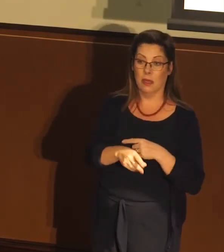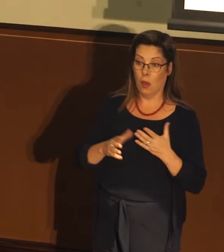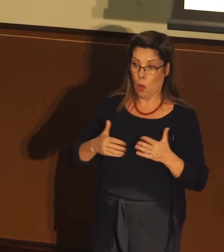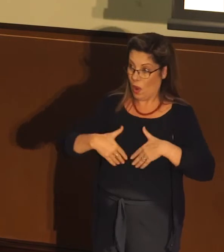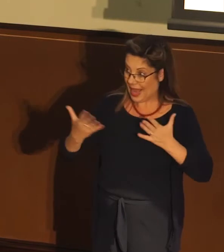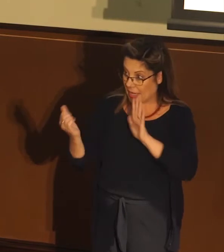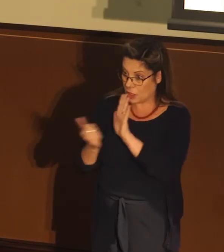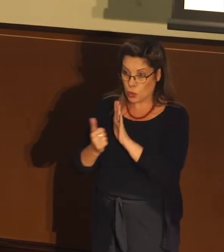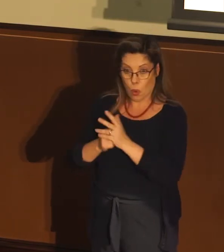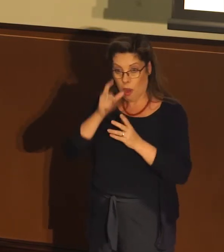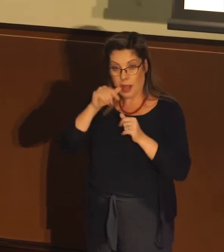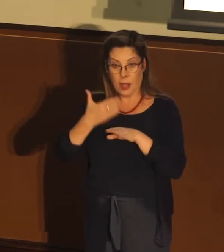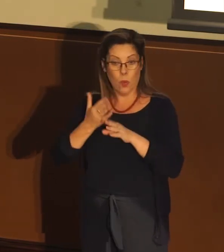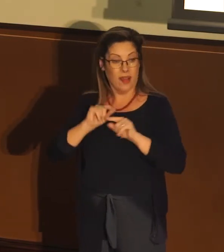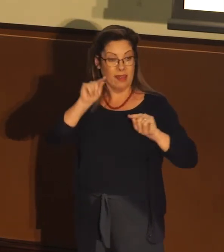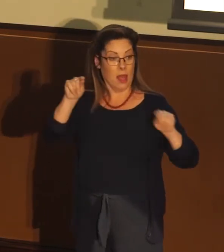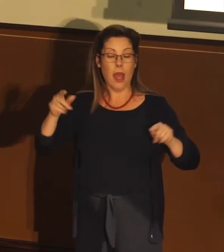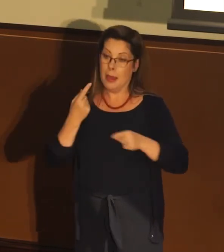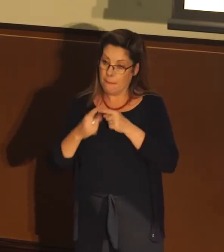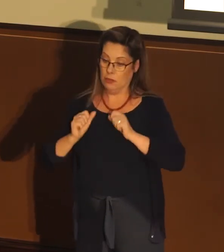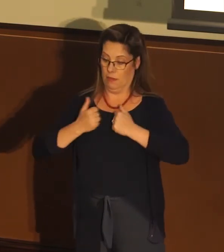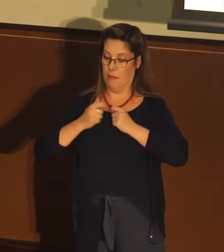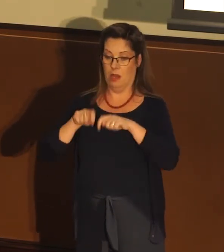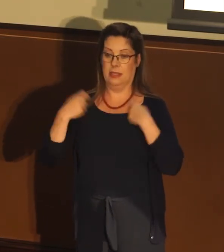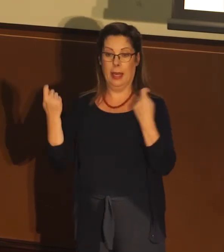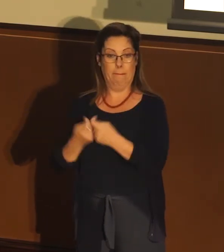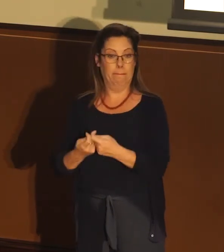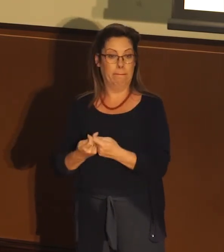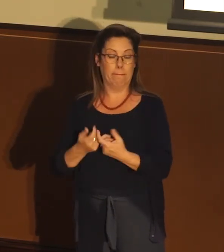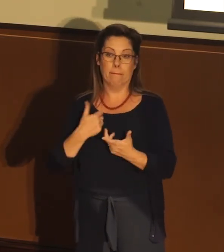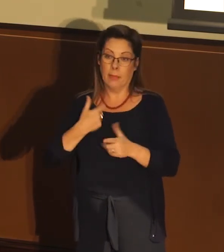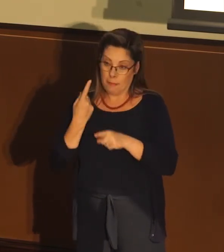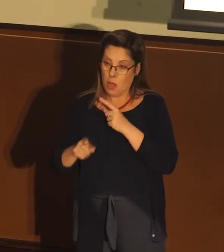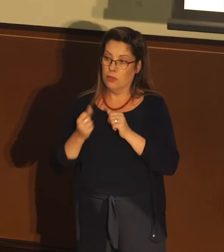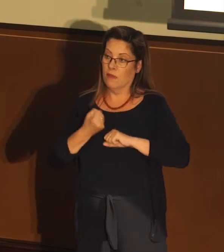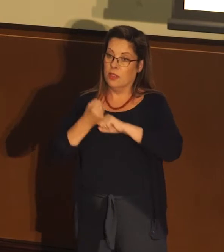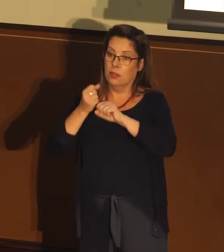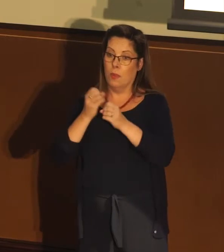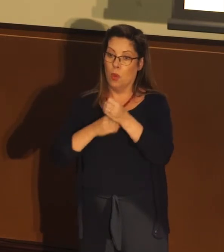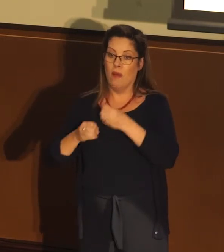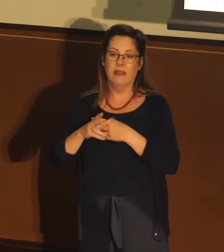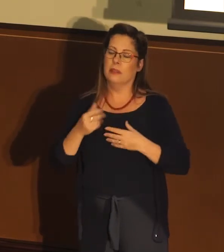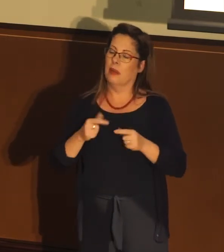And most of our teams, most of the positions that we have at our support office down there would have exactly the same